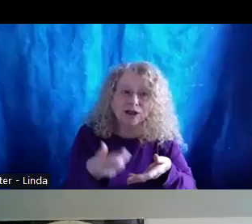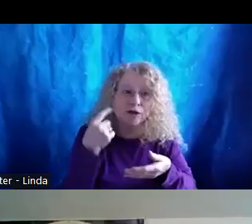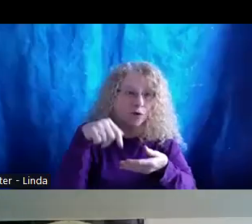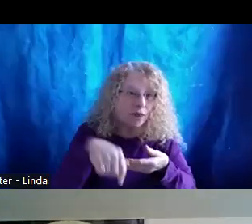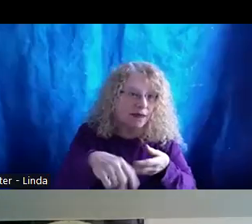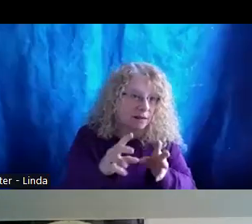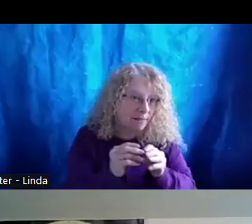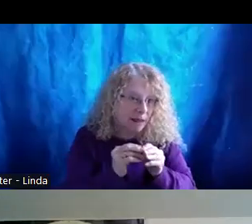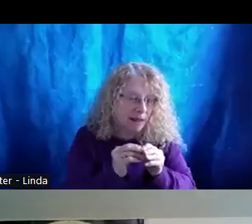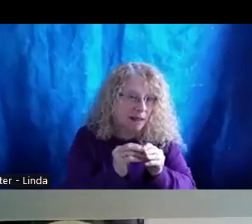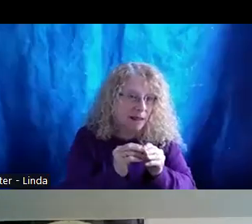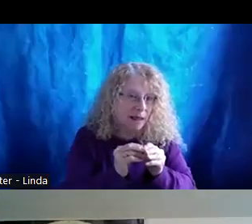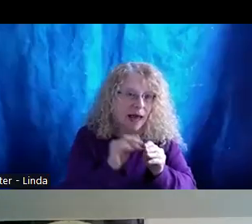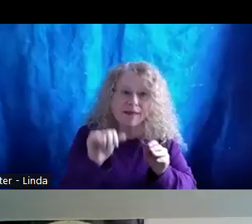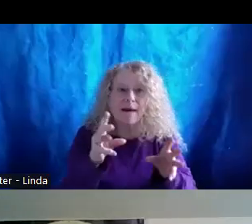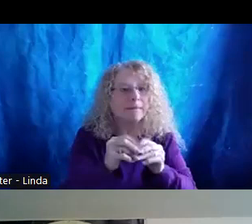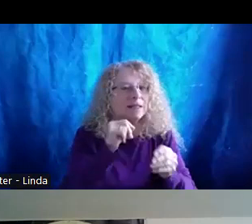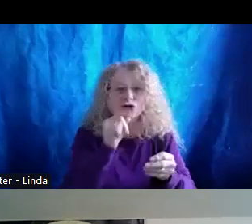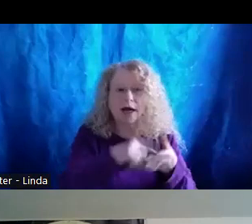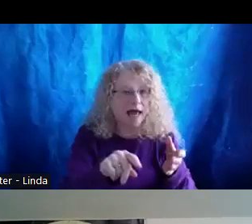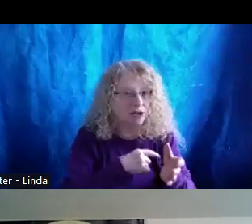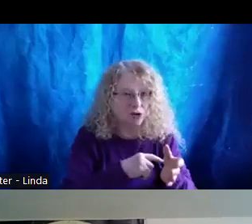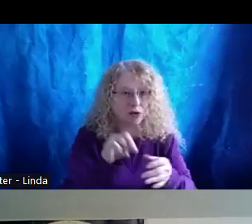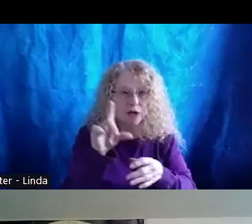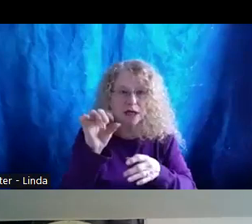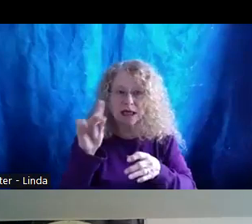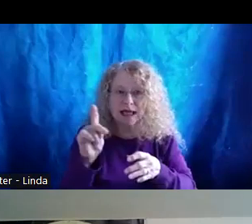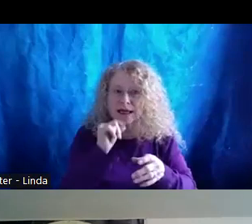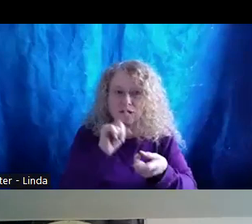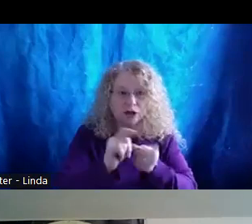THE MEETING IS NOT CANCELED, THE LINK HAS NOT CHANGED BUT I AM GOING TO DELETE THE OUTLOOK